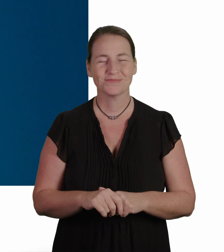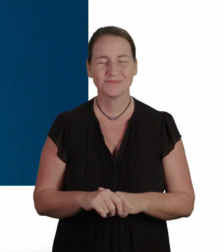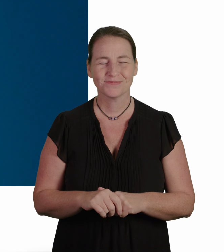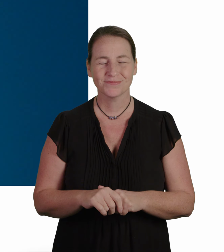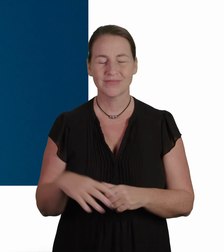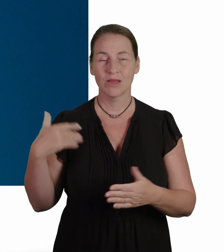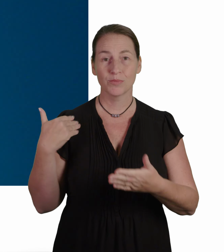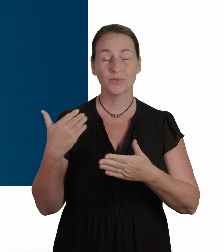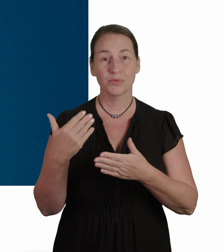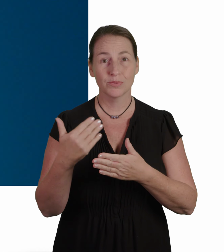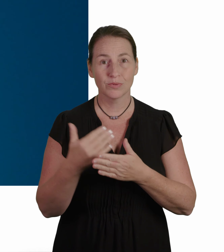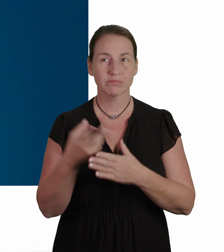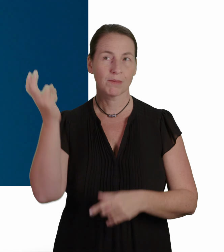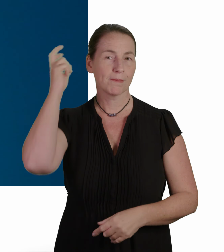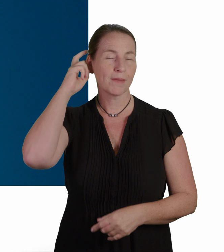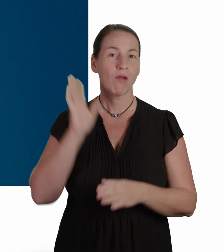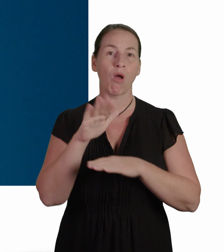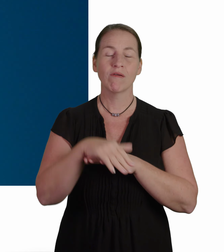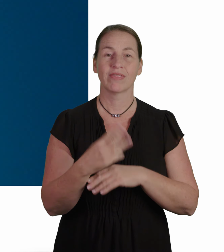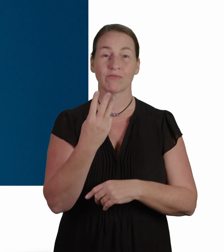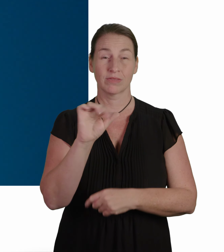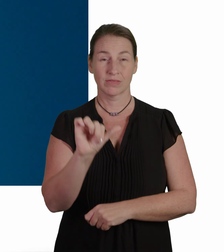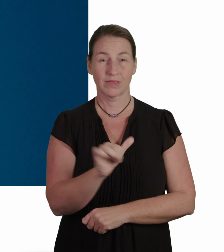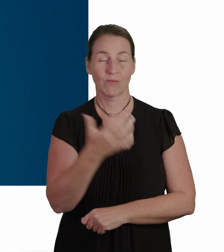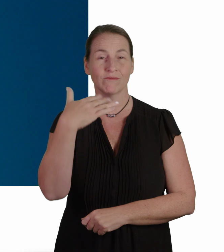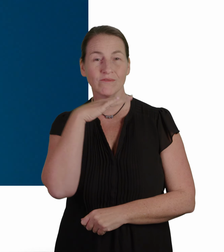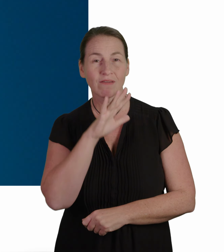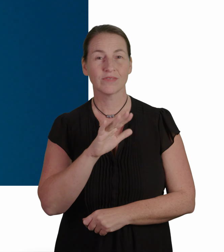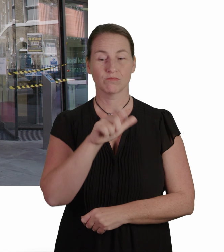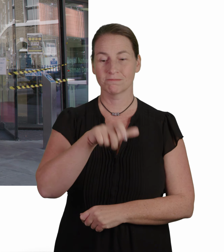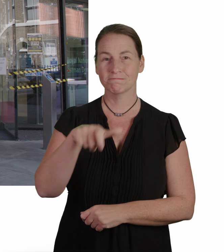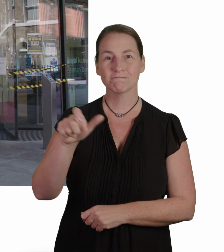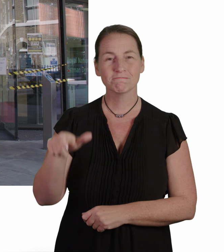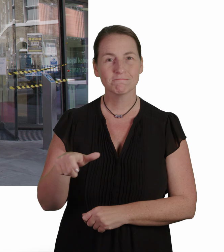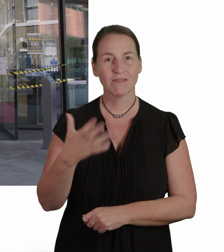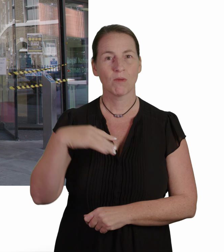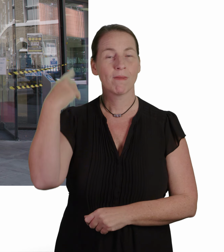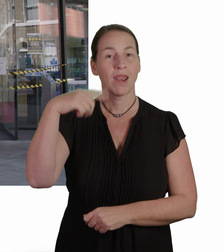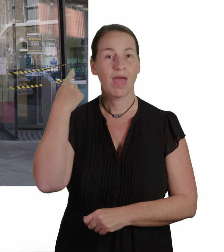and over the years we've implanted over 3500 patients from London,